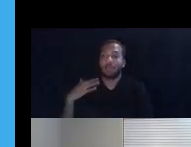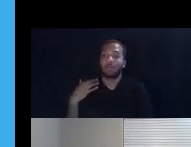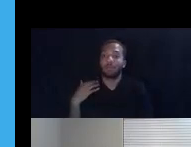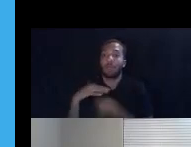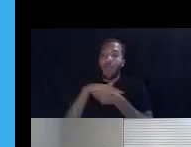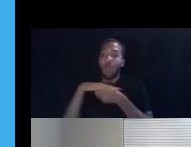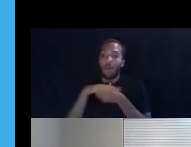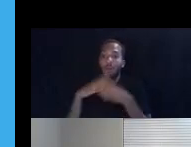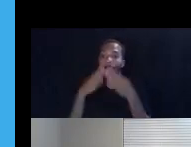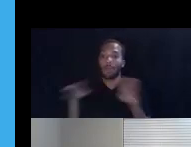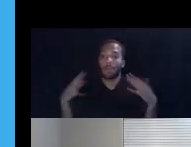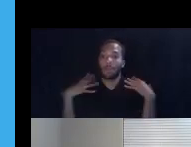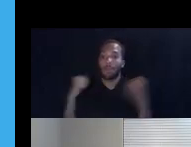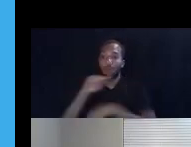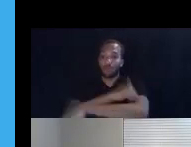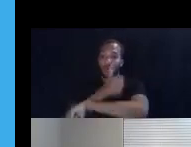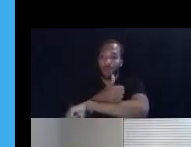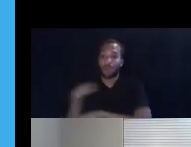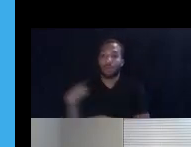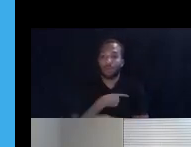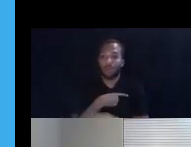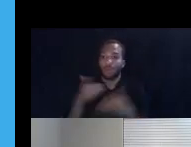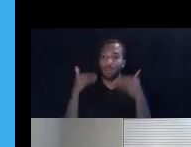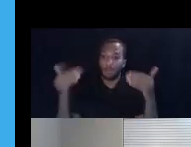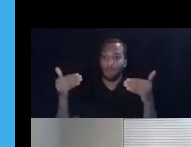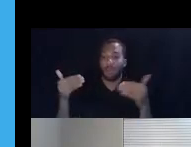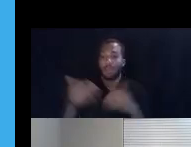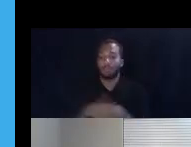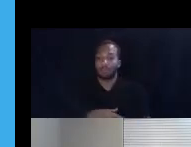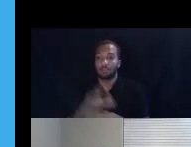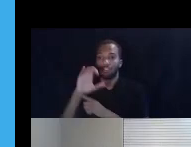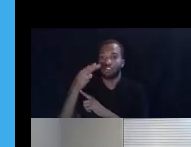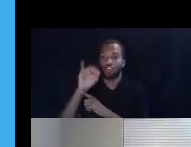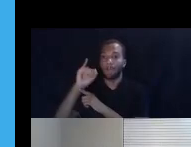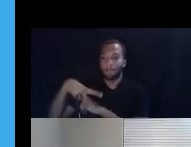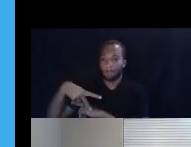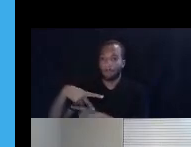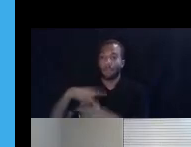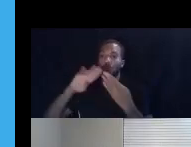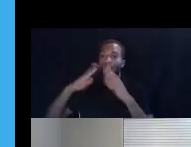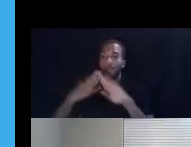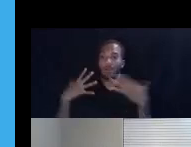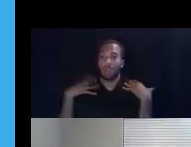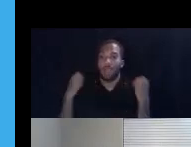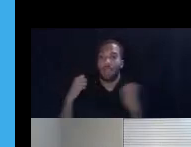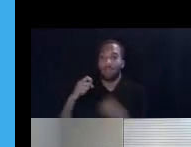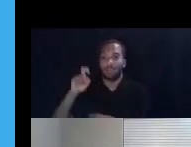And as such, we implement a Community Health Improvement Plan or CHIP and a Community Health Needs Assessment or CHNA as the requirement